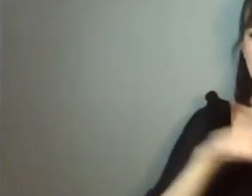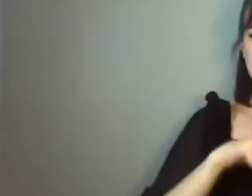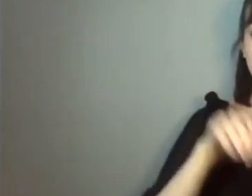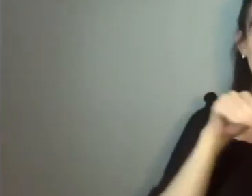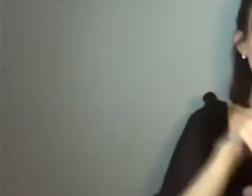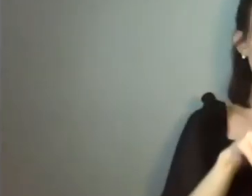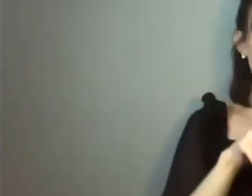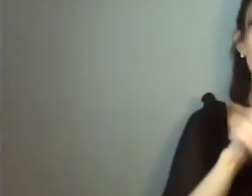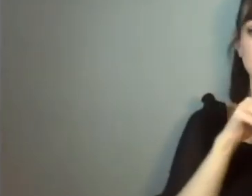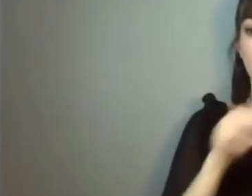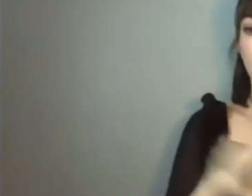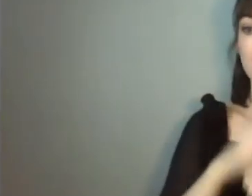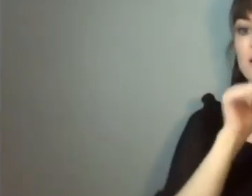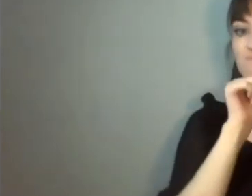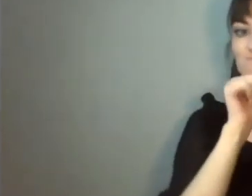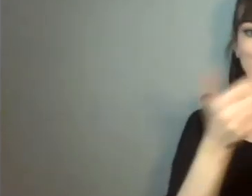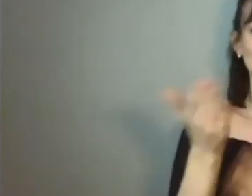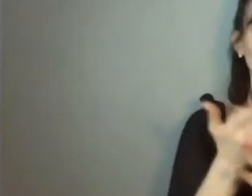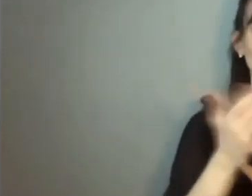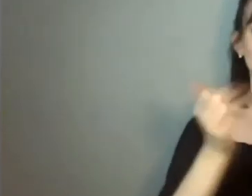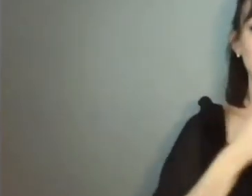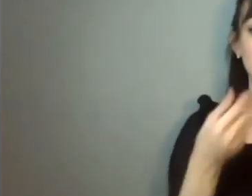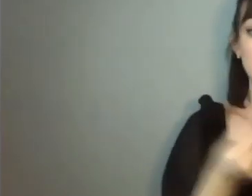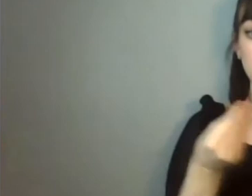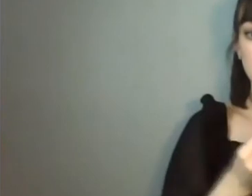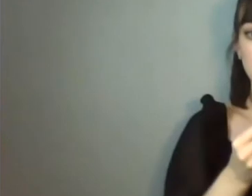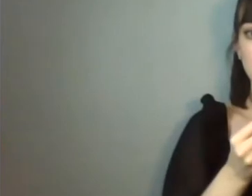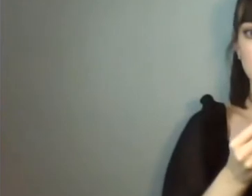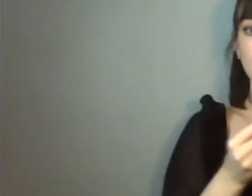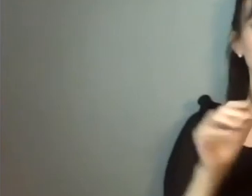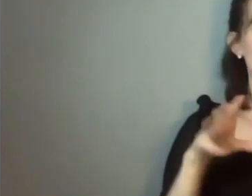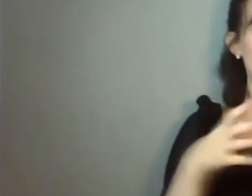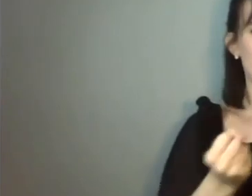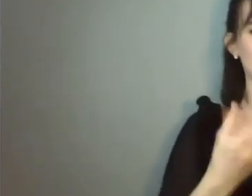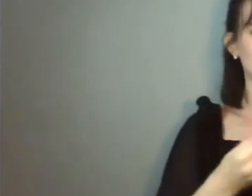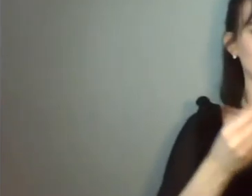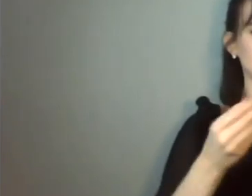access to your money. There is the obvious things, you know that you can't pay for your healthcare,